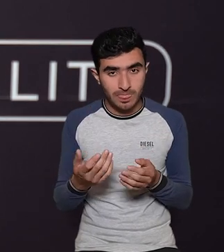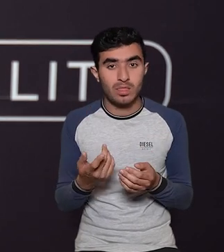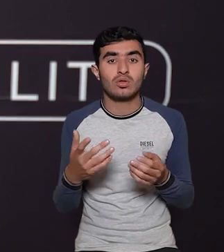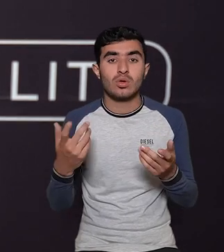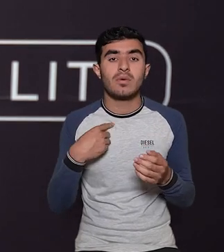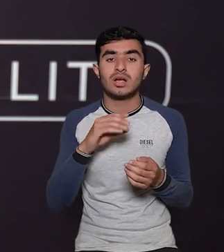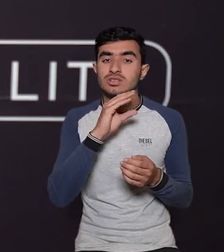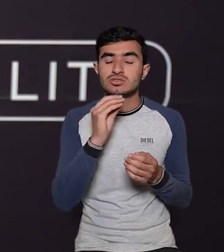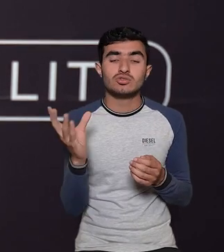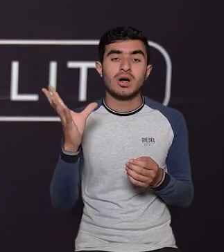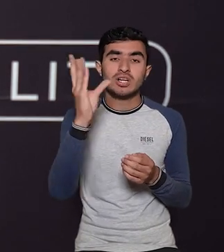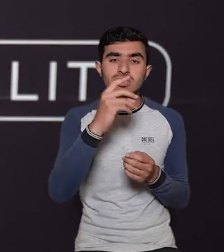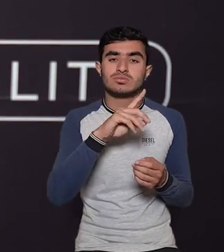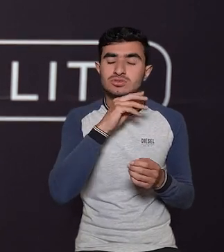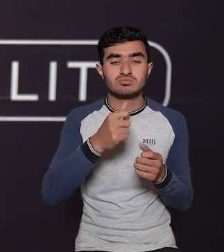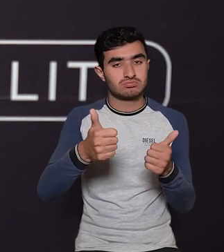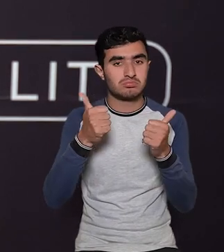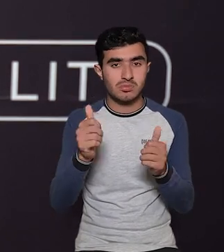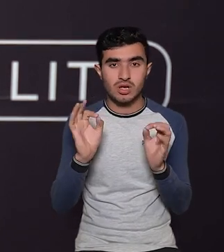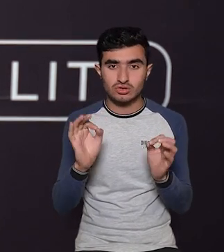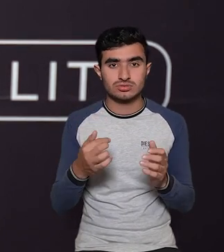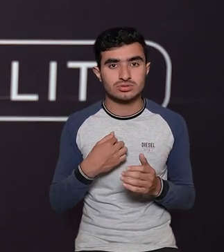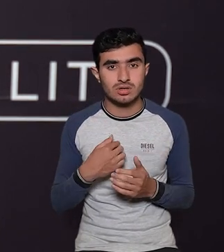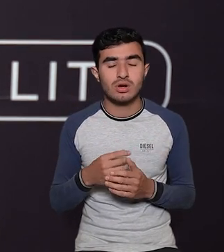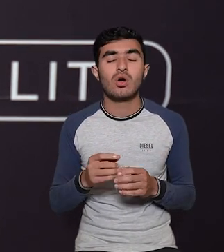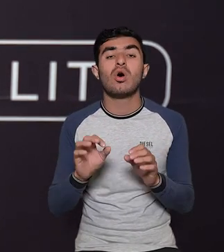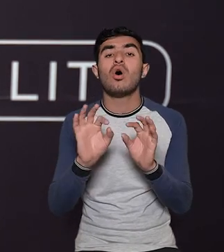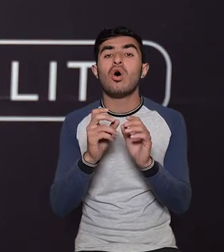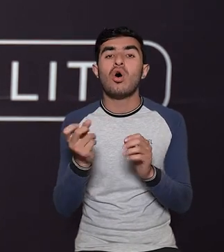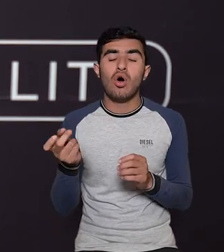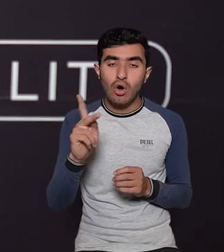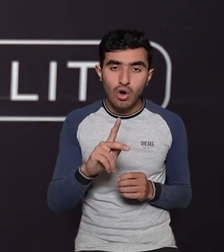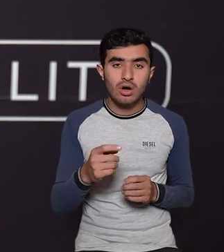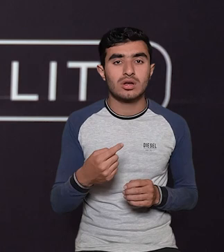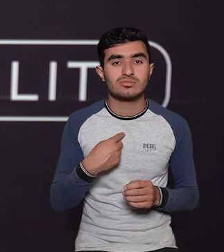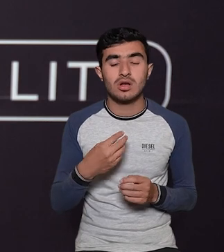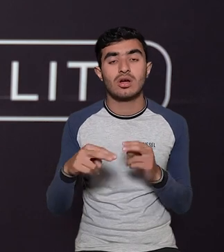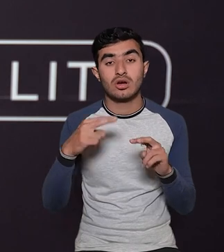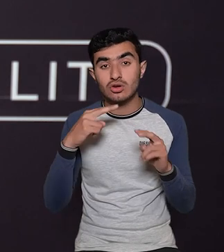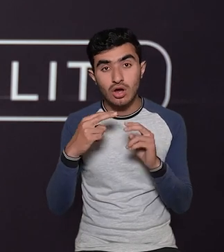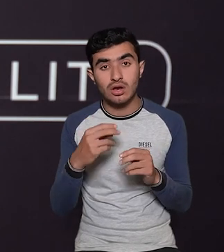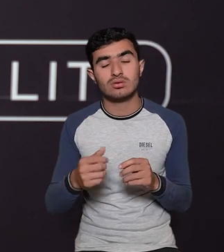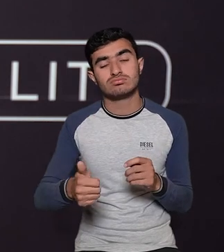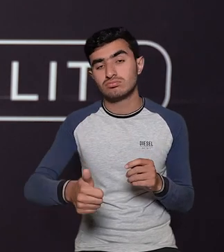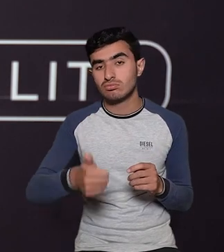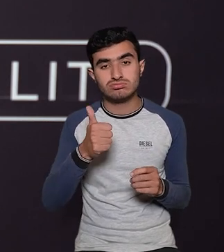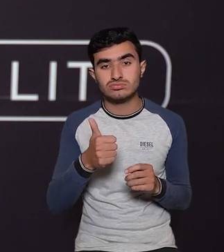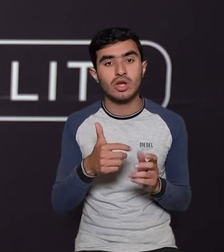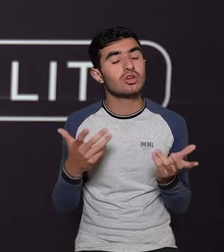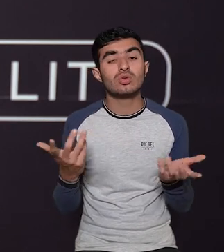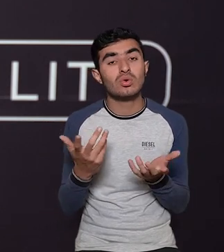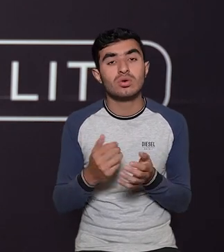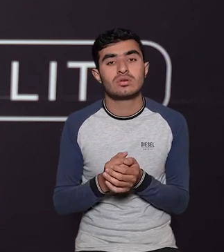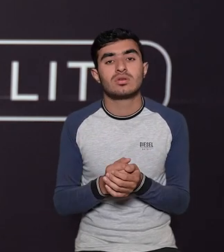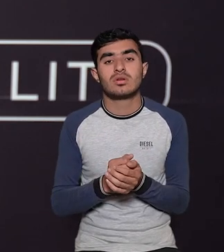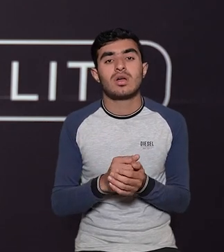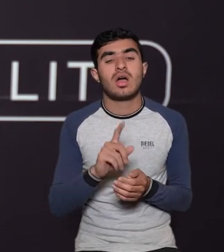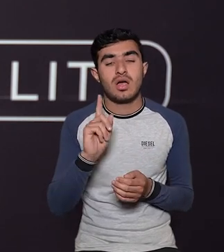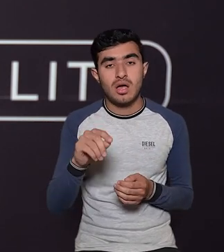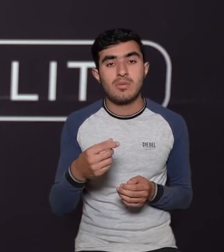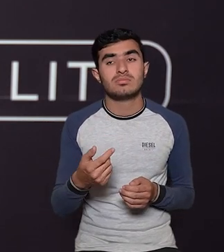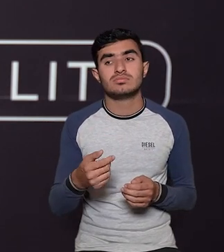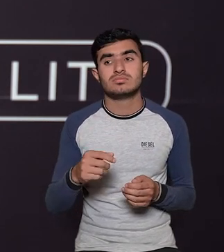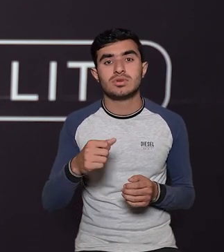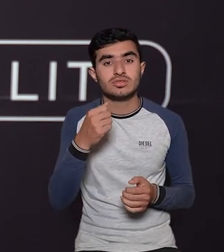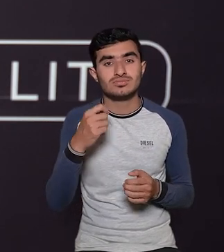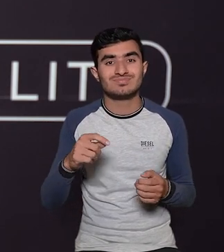My routine of having food also improved because you had to take good food intake and you had